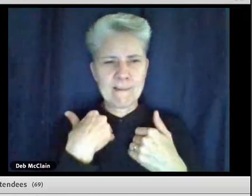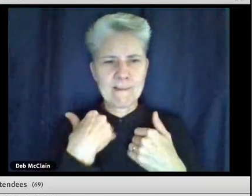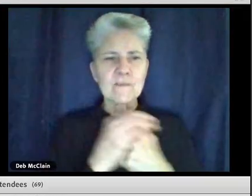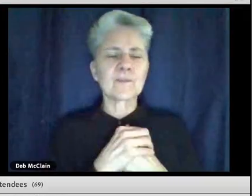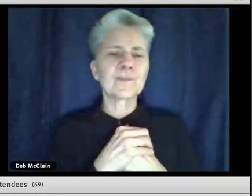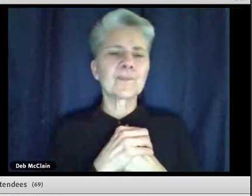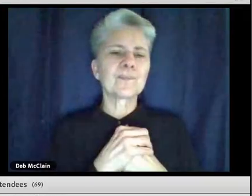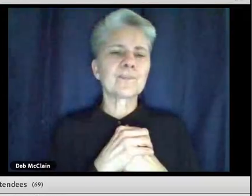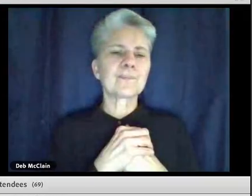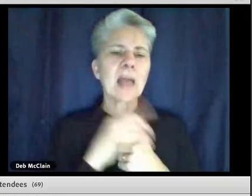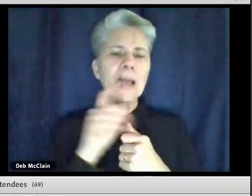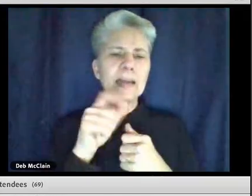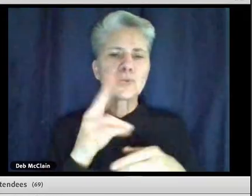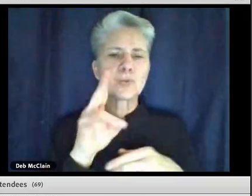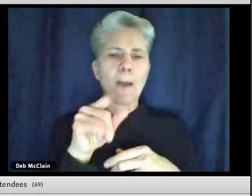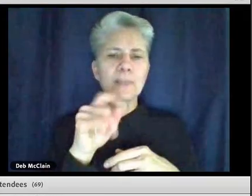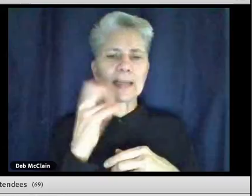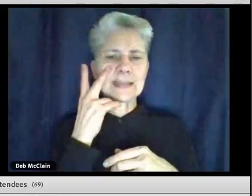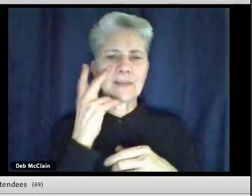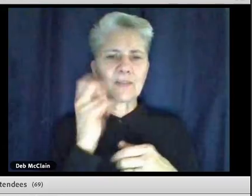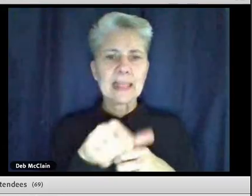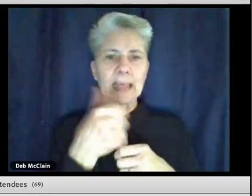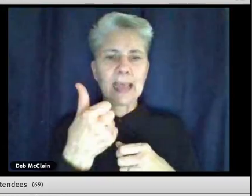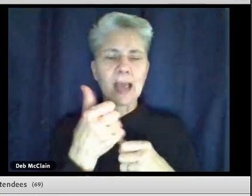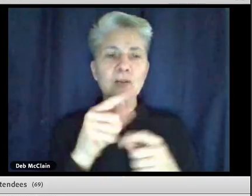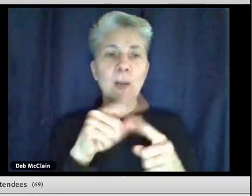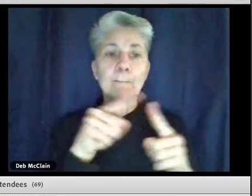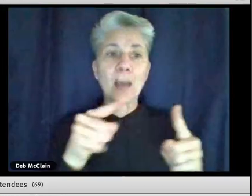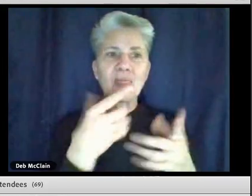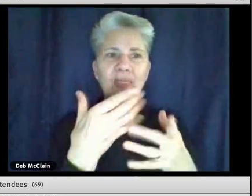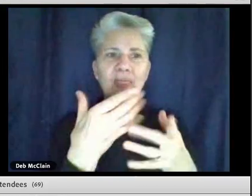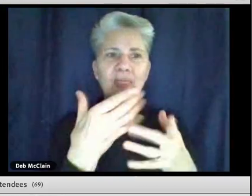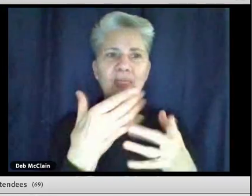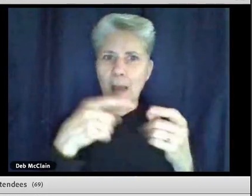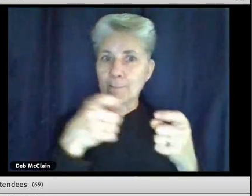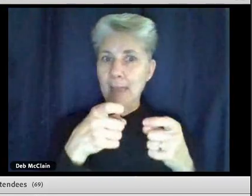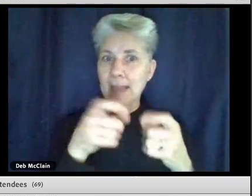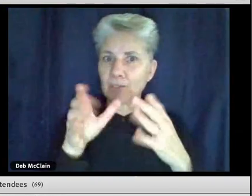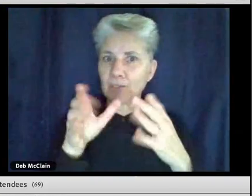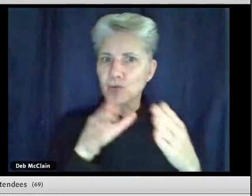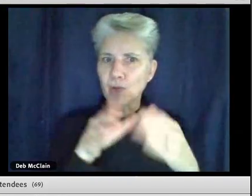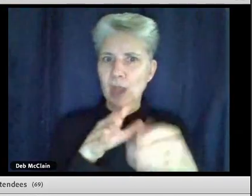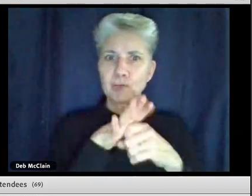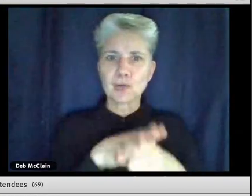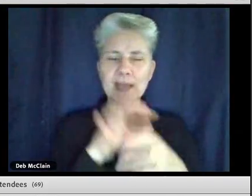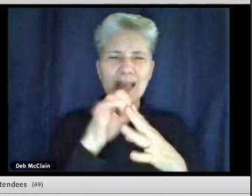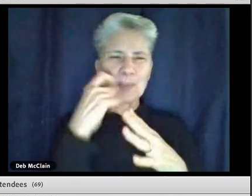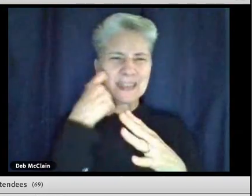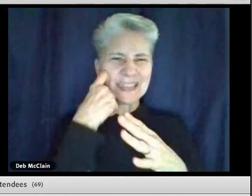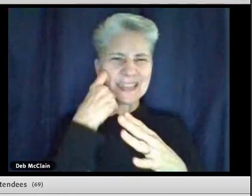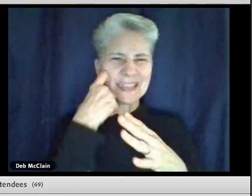because I have a list on Google Drive, which I need to update because I want to see if there's anything else, but there's things about